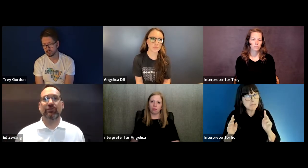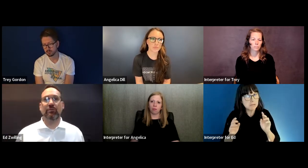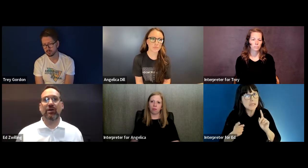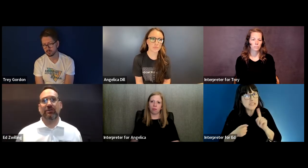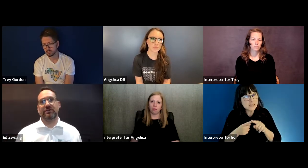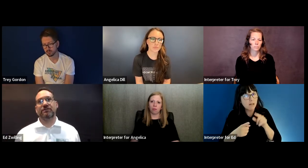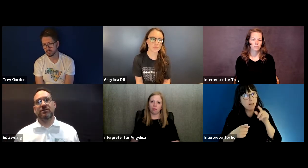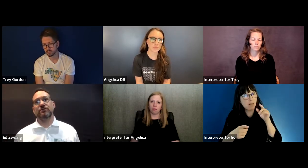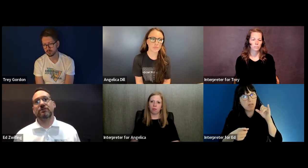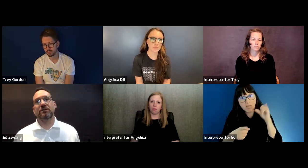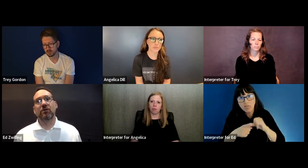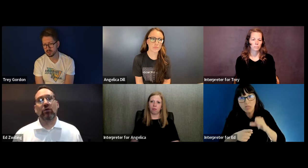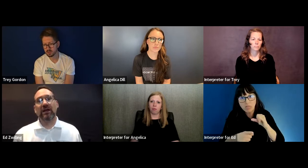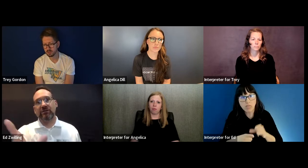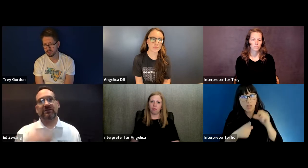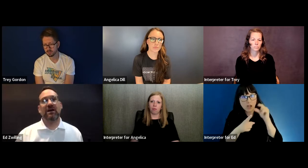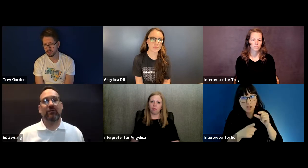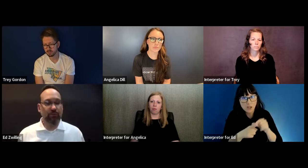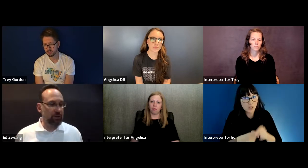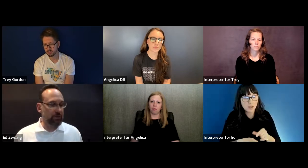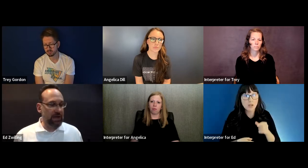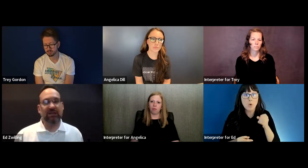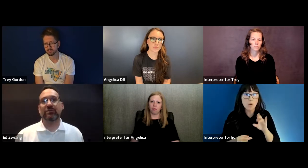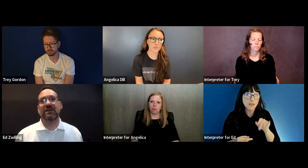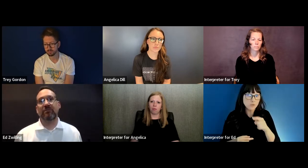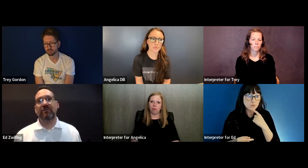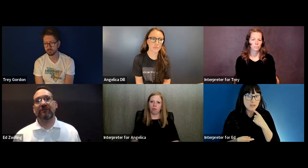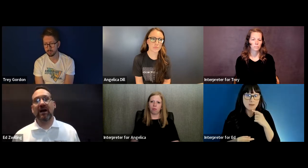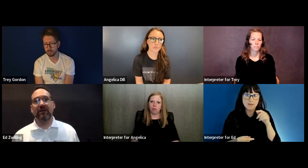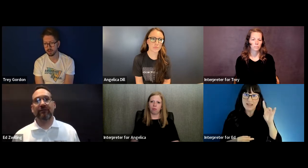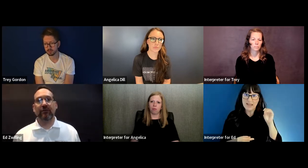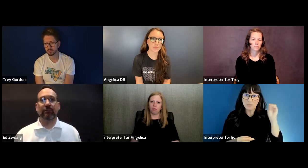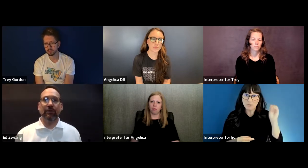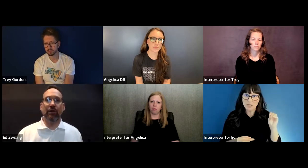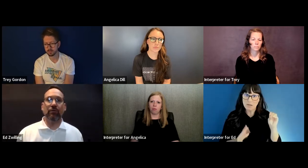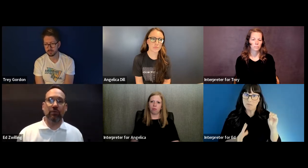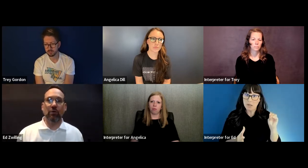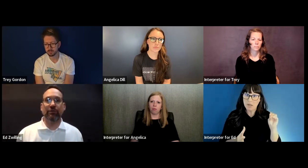terminology that's used or like you say you know 80 may be fine for you know going through